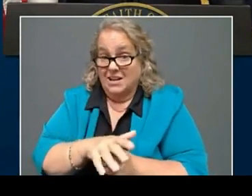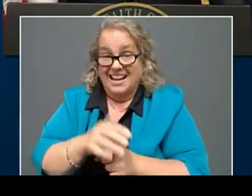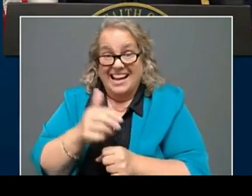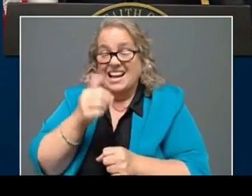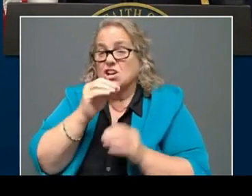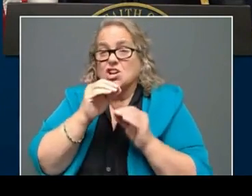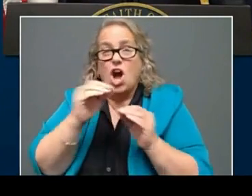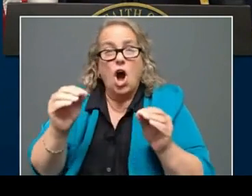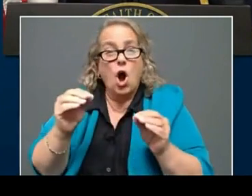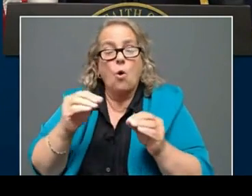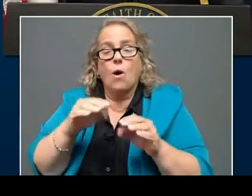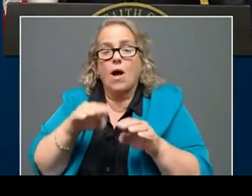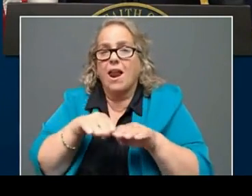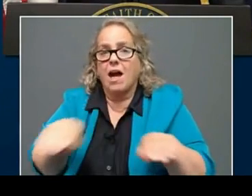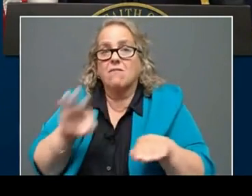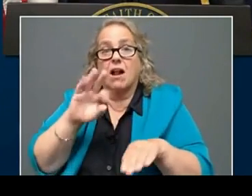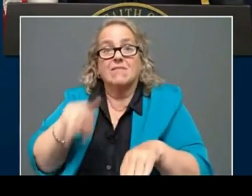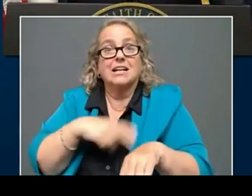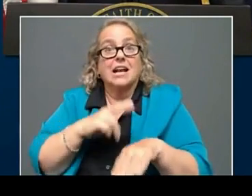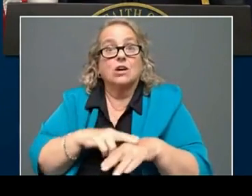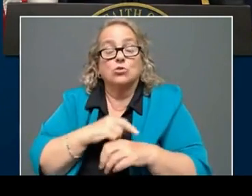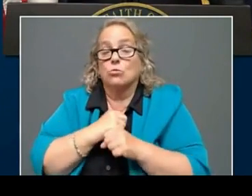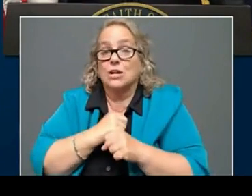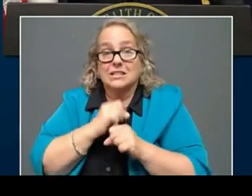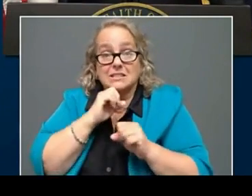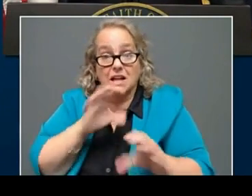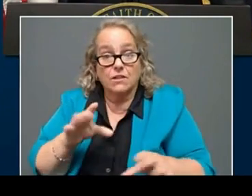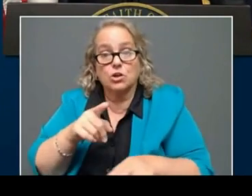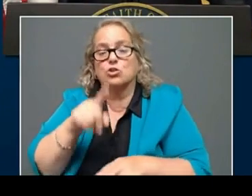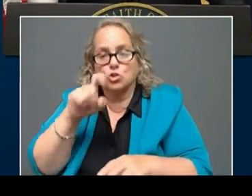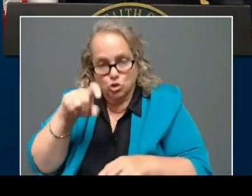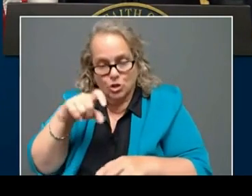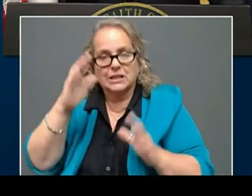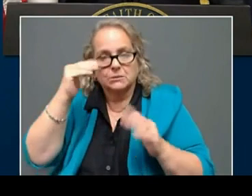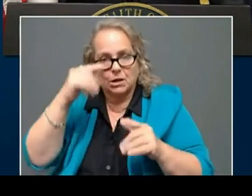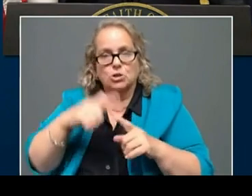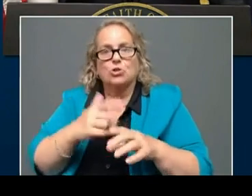immunity or protection, you should expect to get the delta variant and you